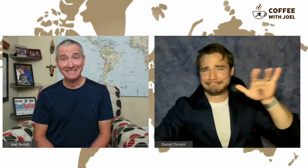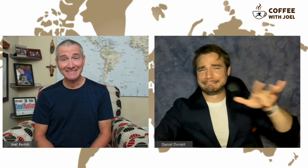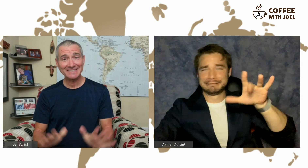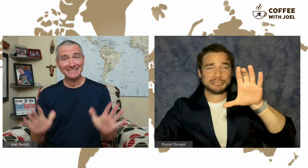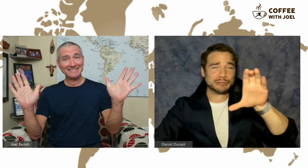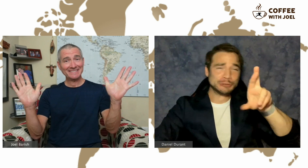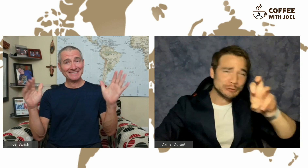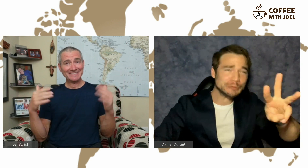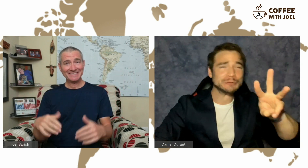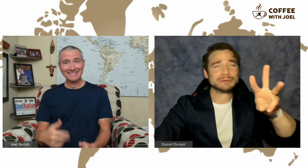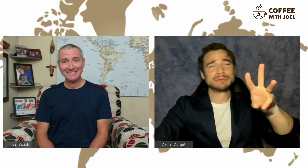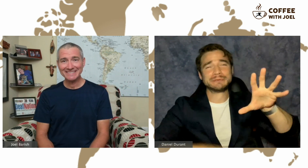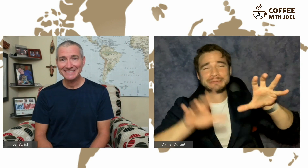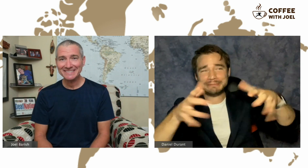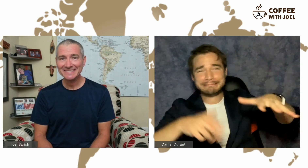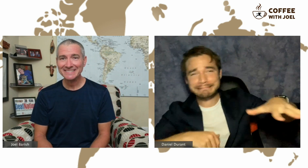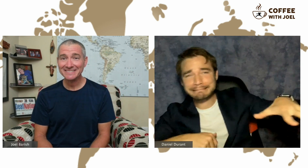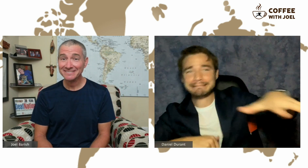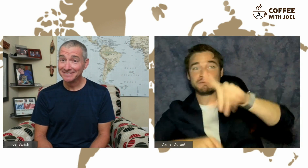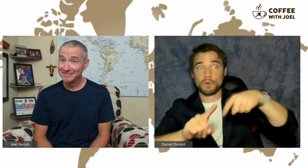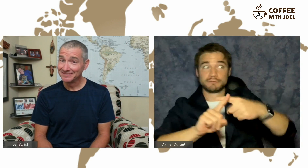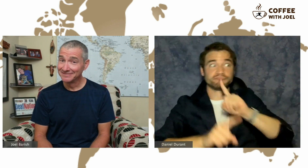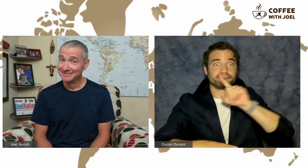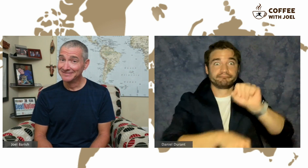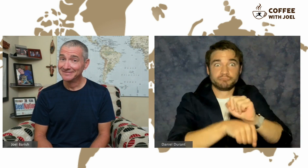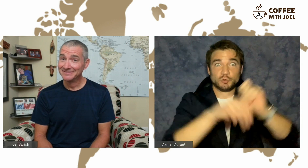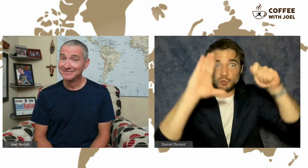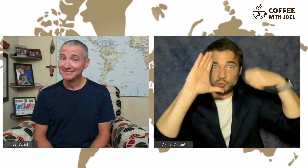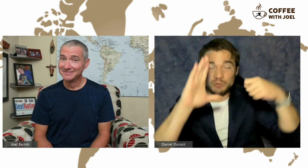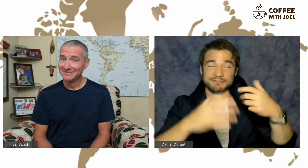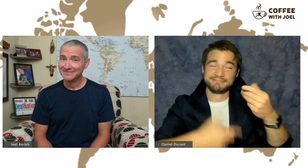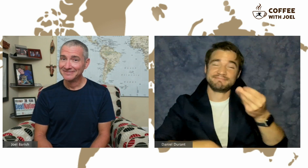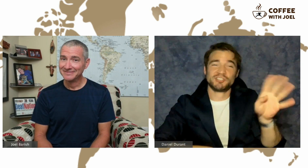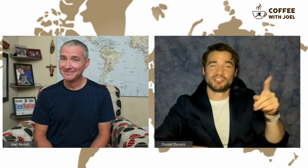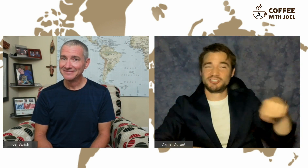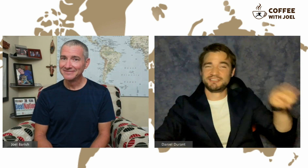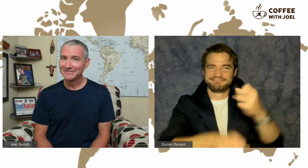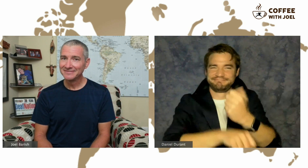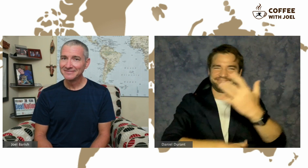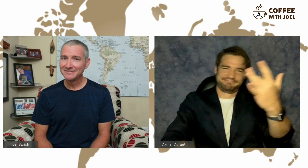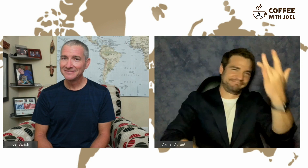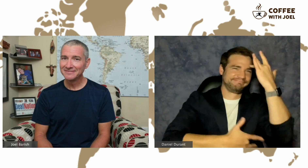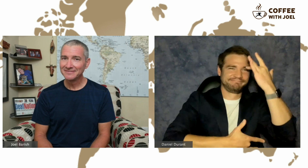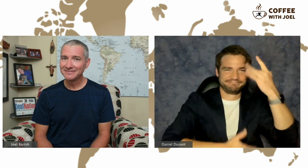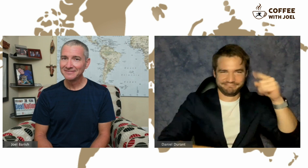but I felt bad for the crew. When it came to actual shooting, a few of them did get seasick